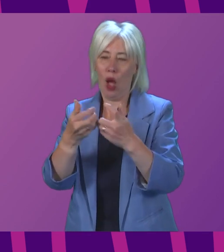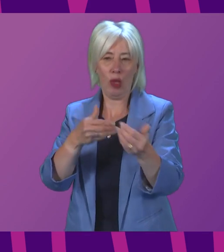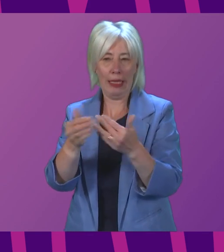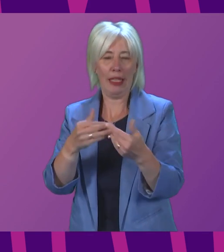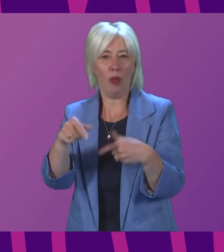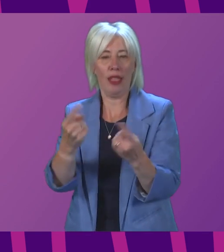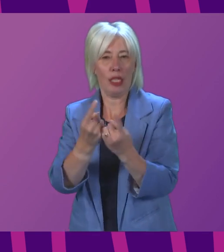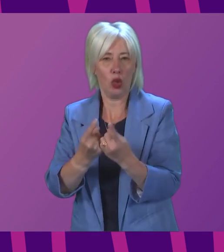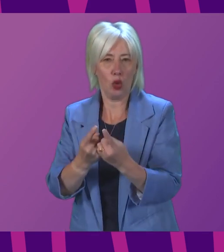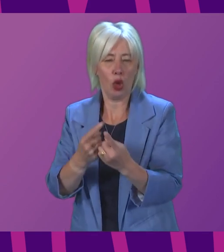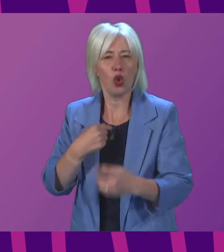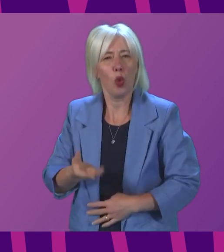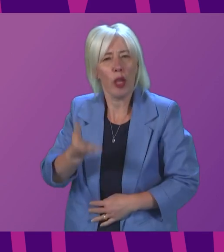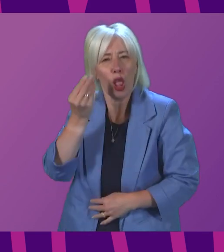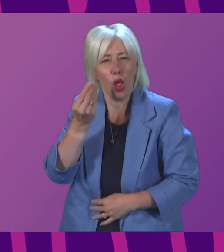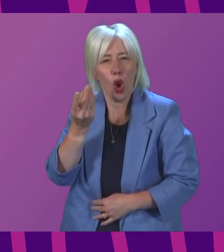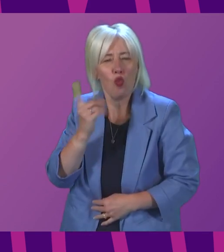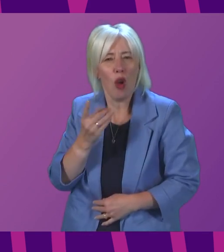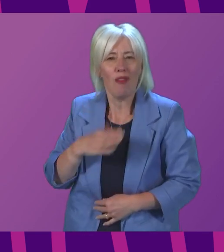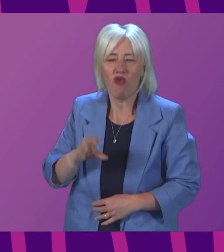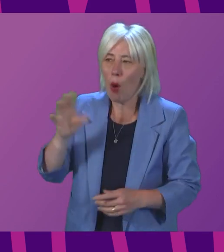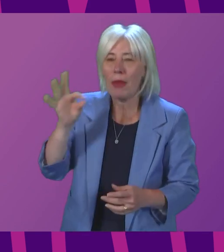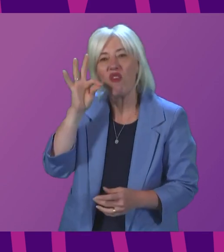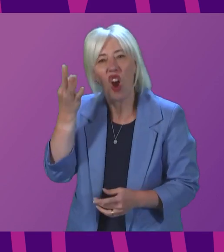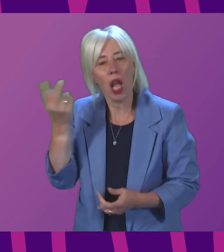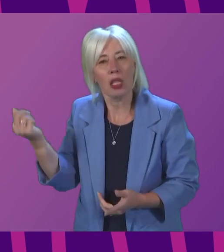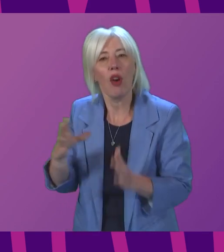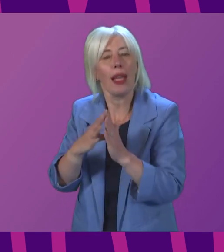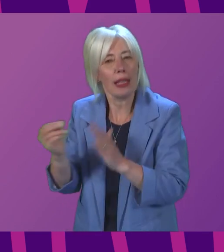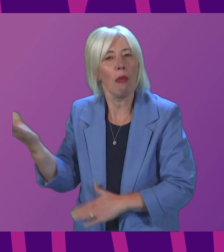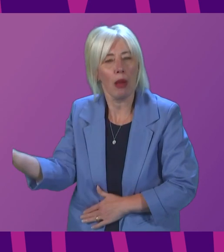What lessons can be learned from countries such as France, which has recently enacted